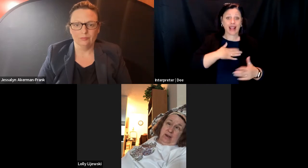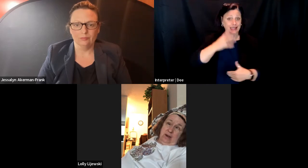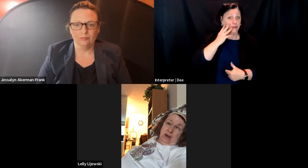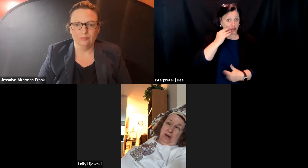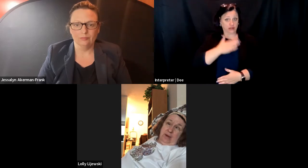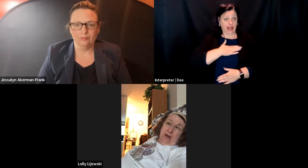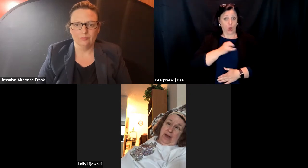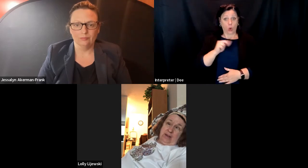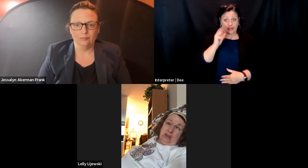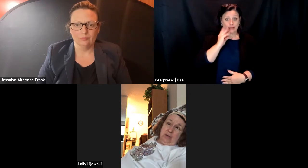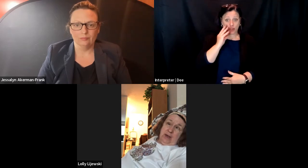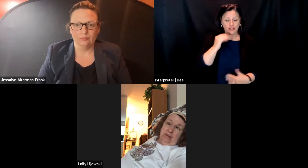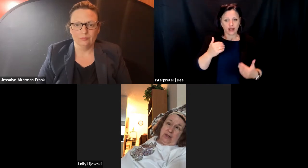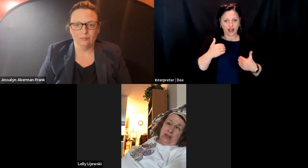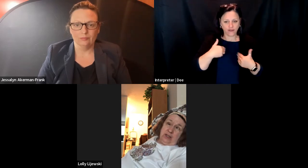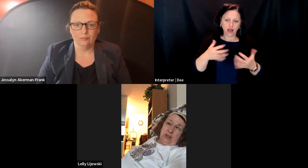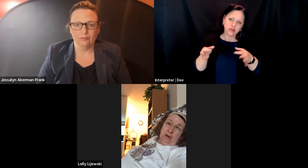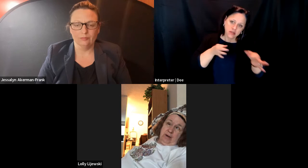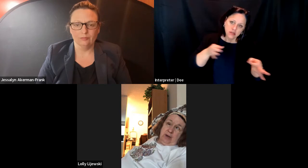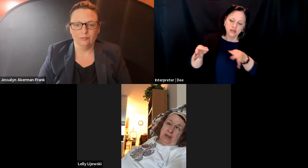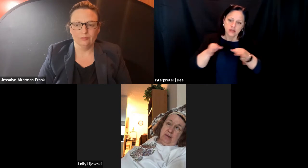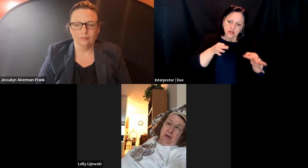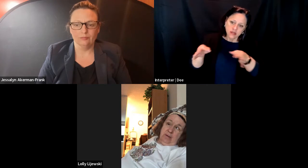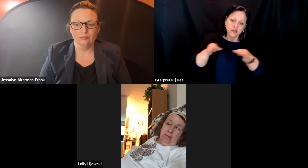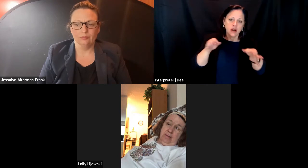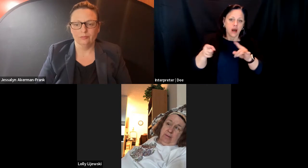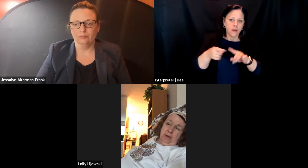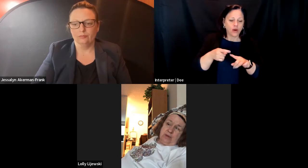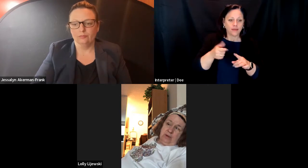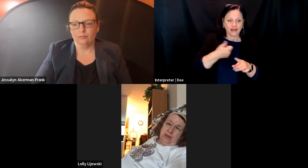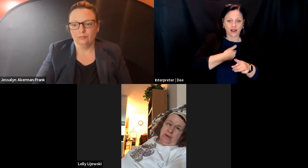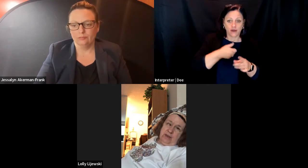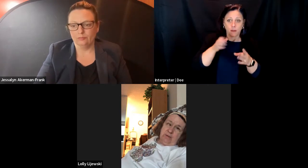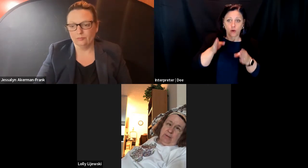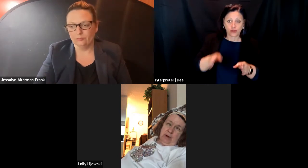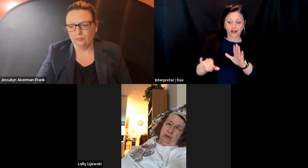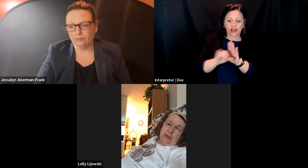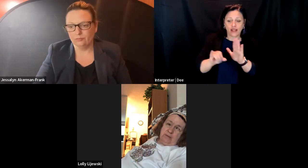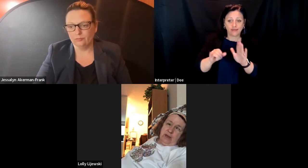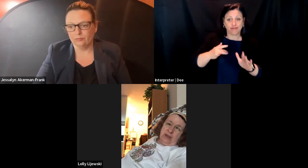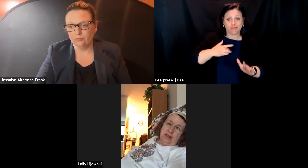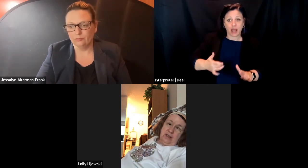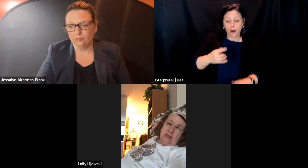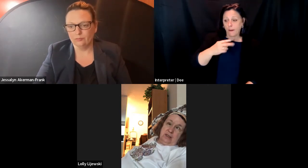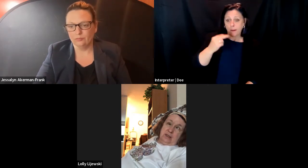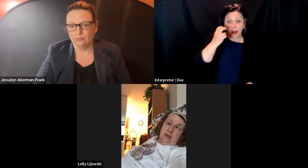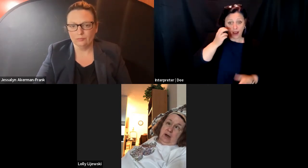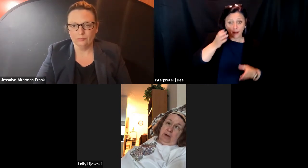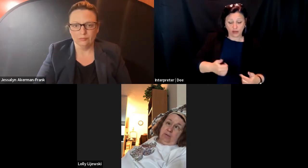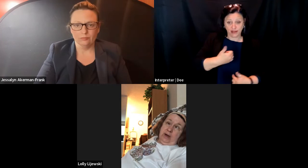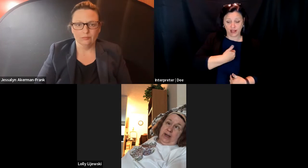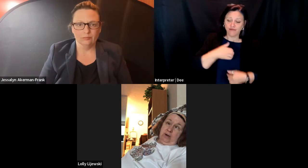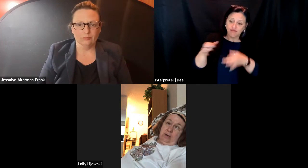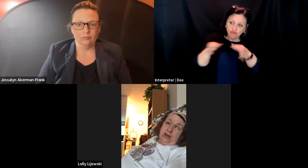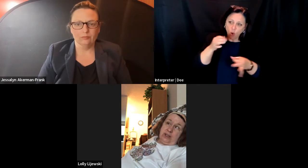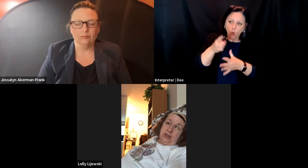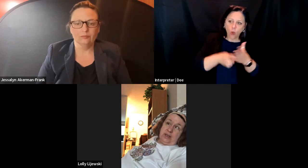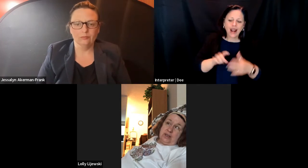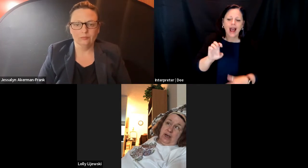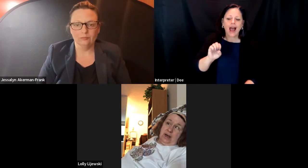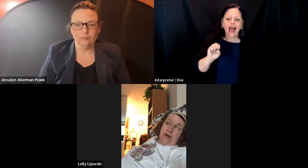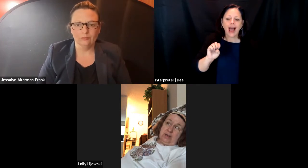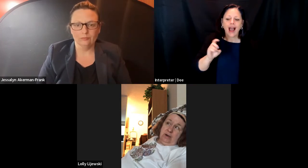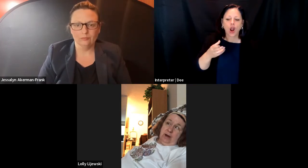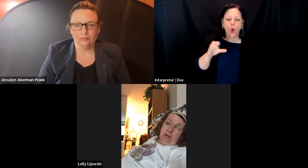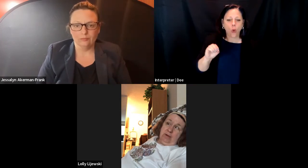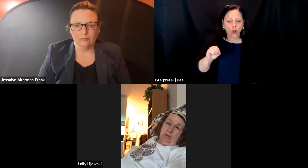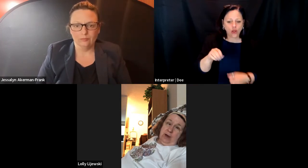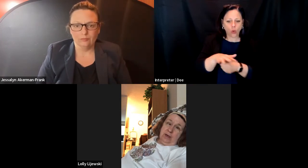found a need is in terms of audiology, in particular, in understanding, and I'm particularly talking about